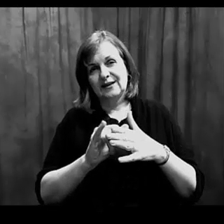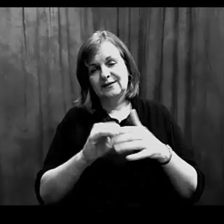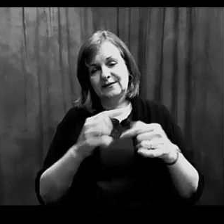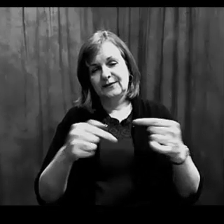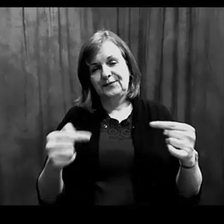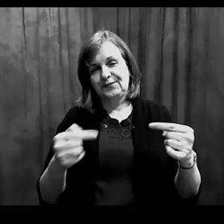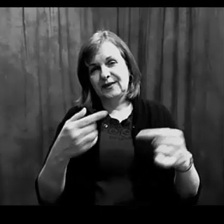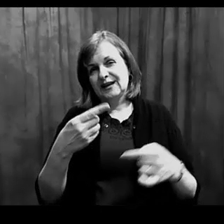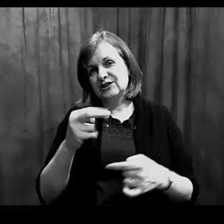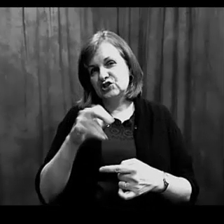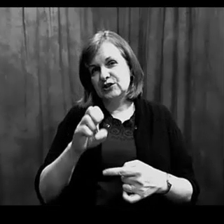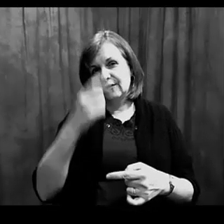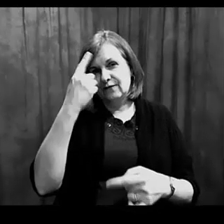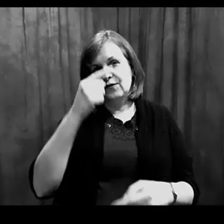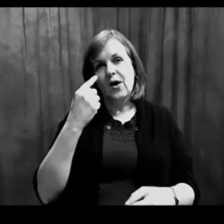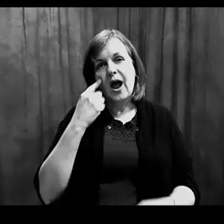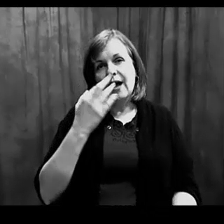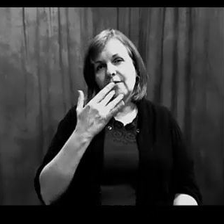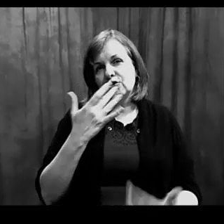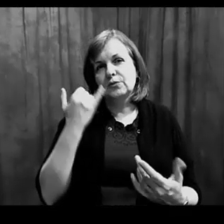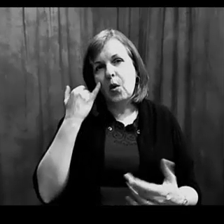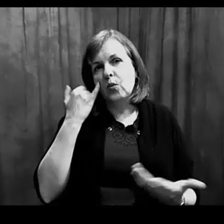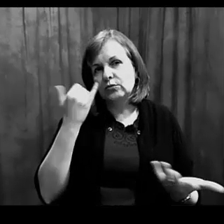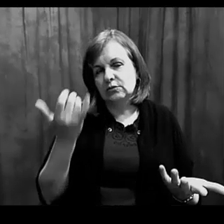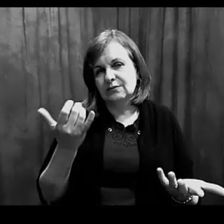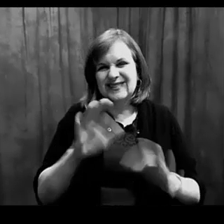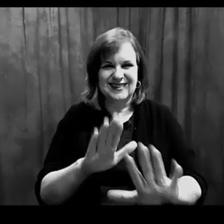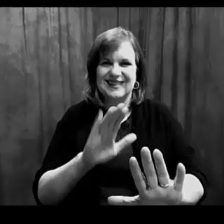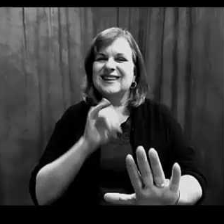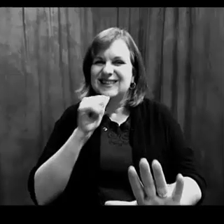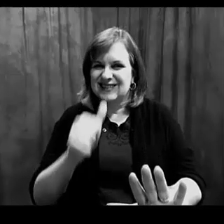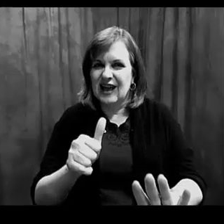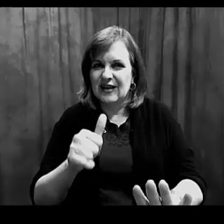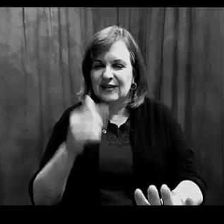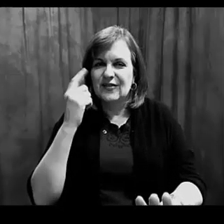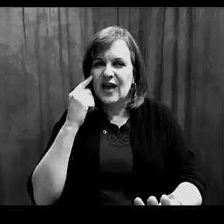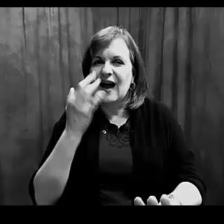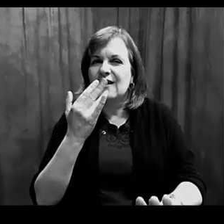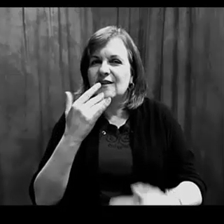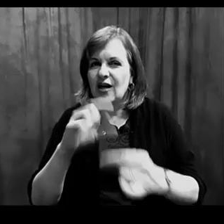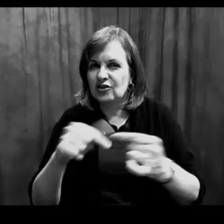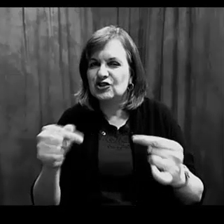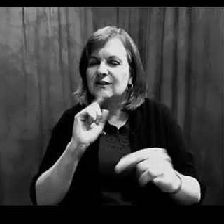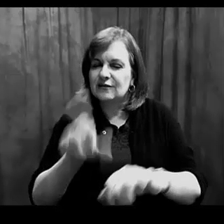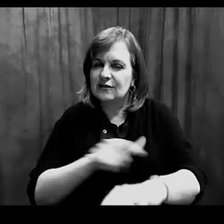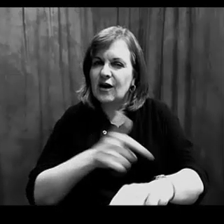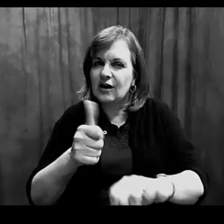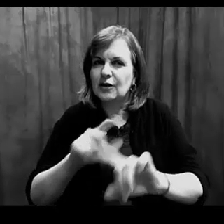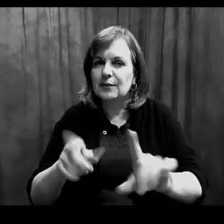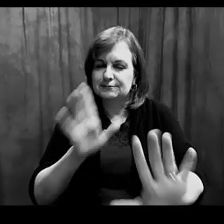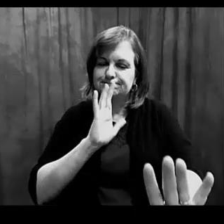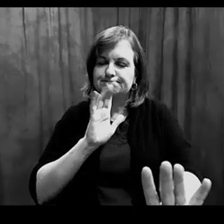maybe this is the gene for eye color it's not -- the gene for eye color is much longer - but bear with me!